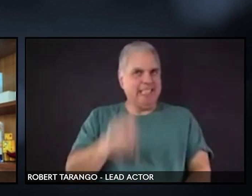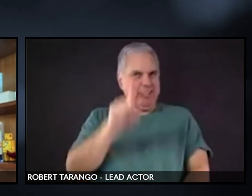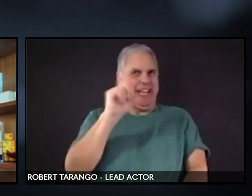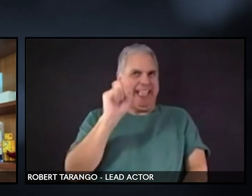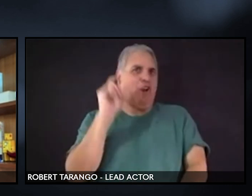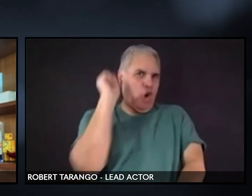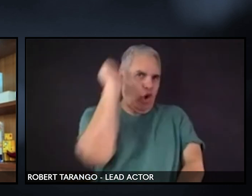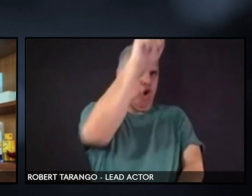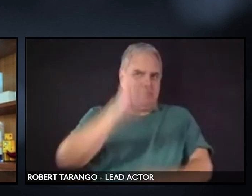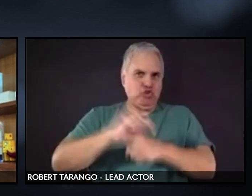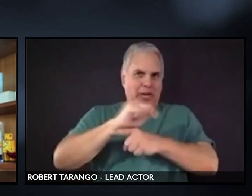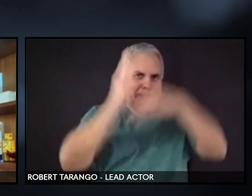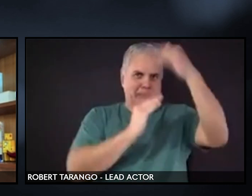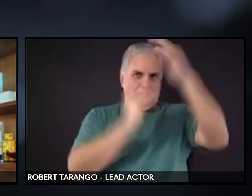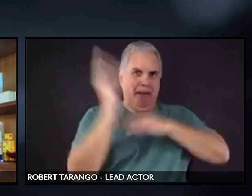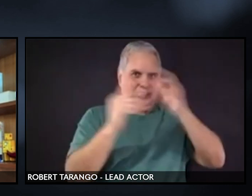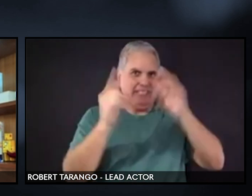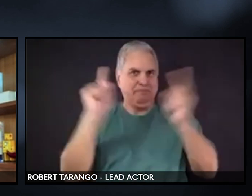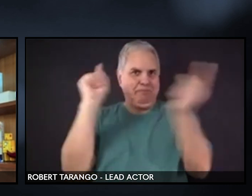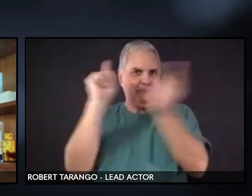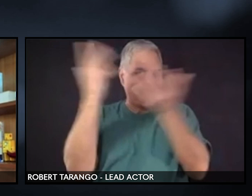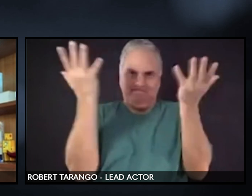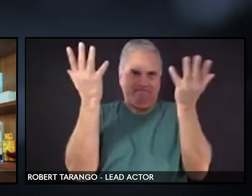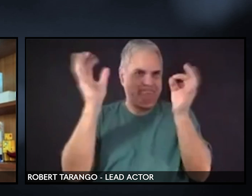second?" And I was like, "sure, what's up?" He said, "you need to go over to